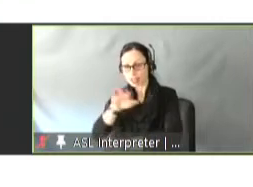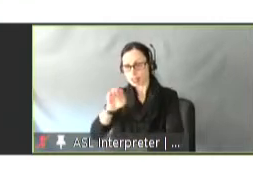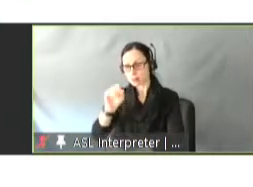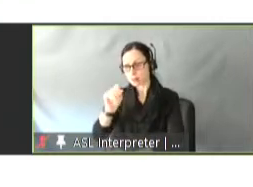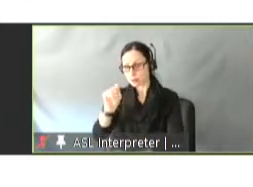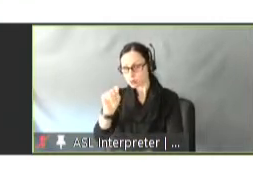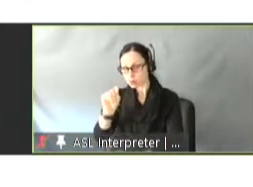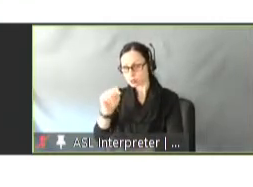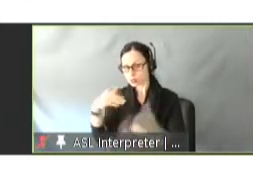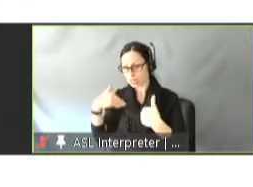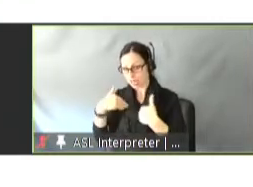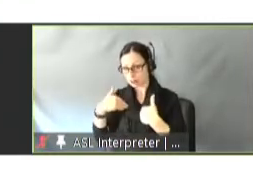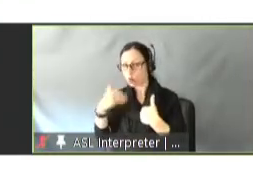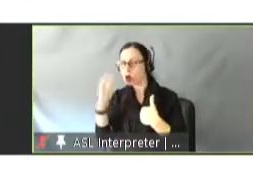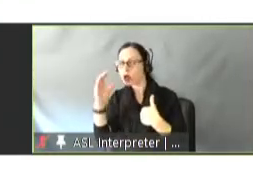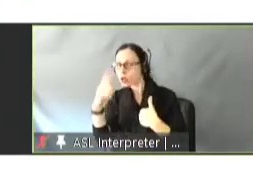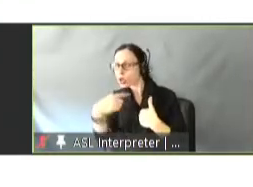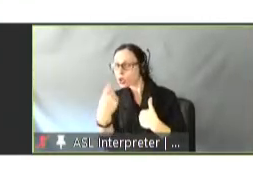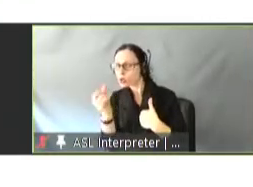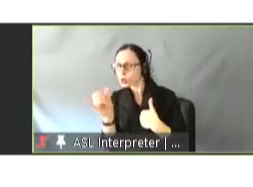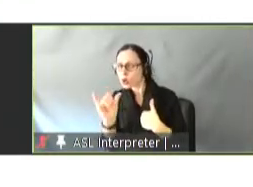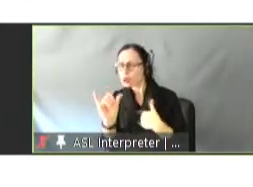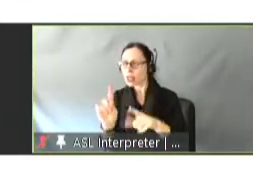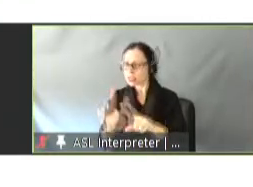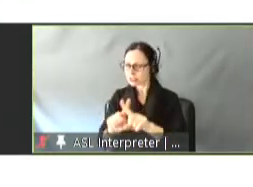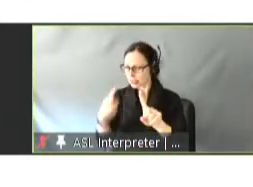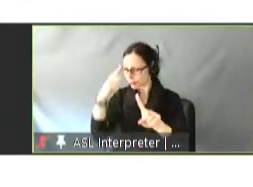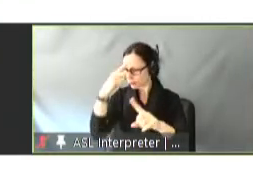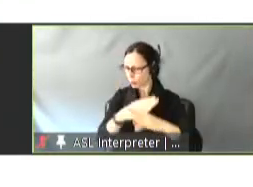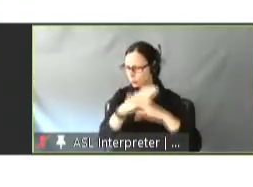there it looks like there is really a difference in that protection level when you look at the